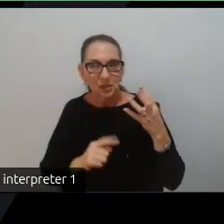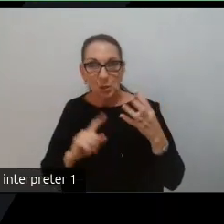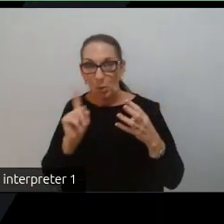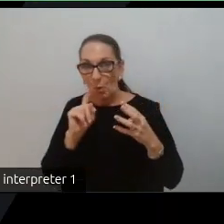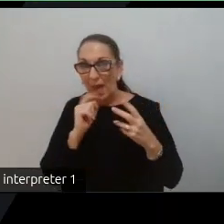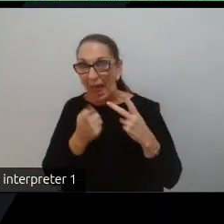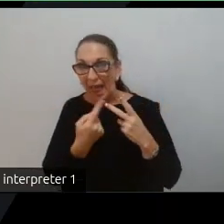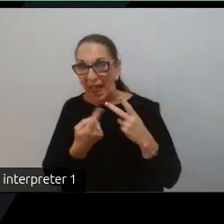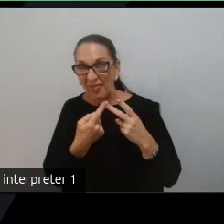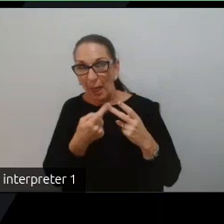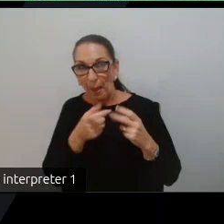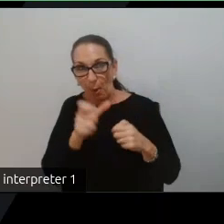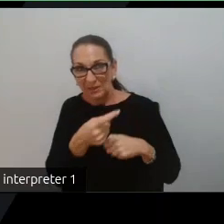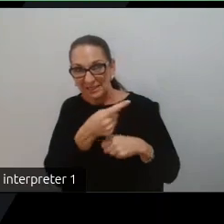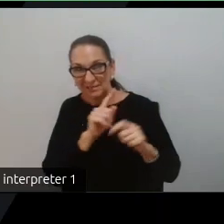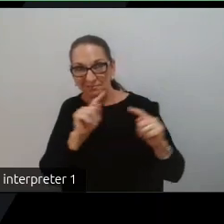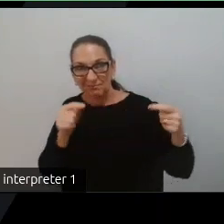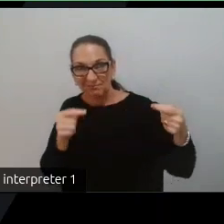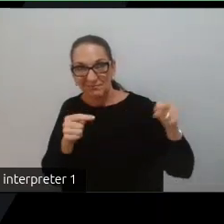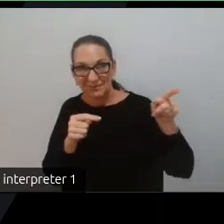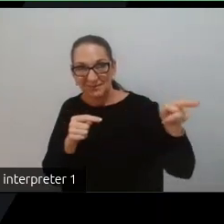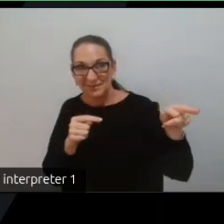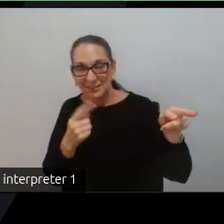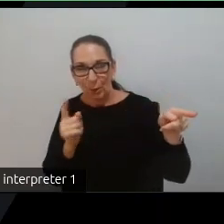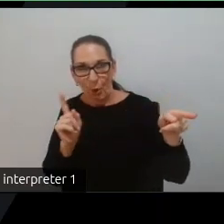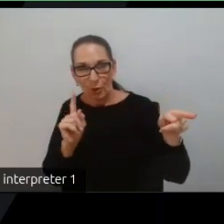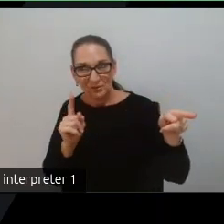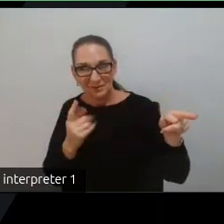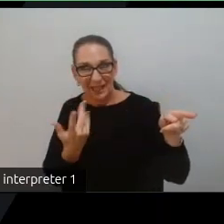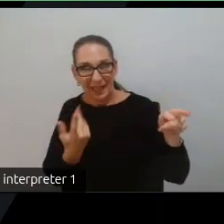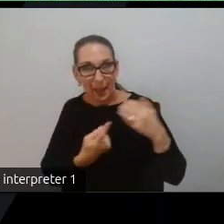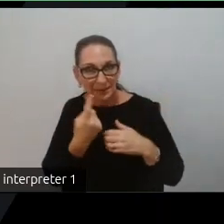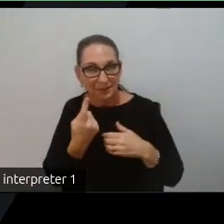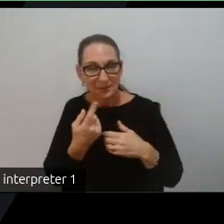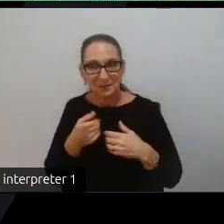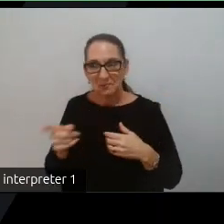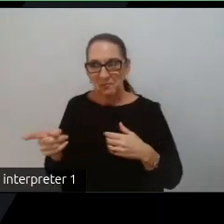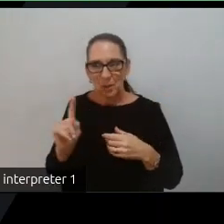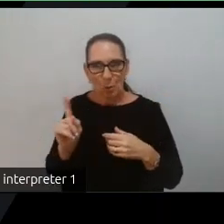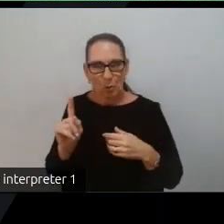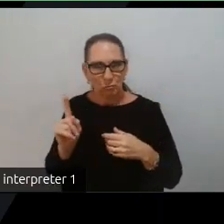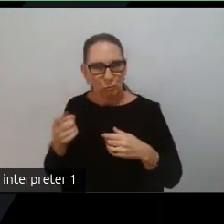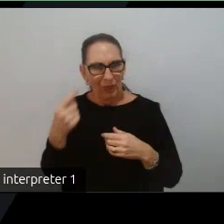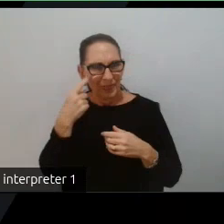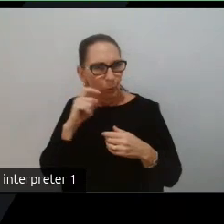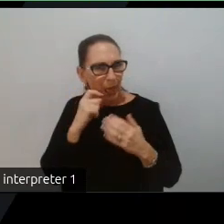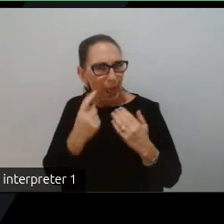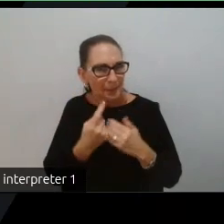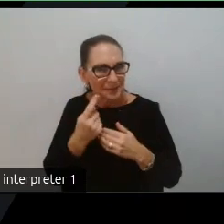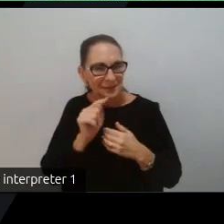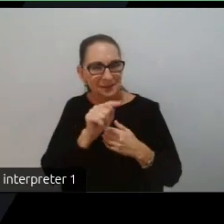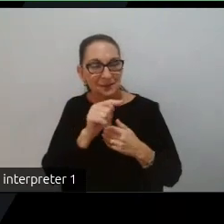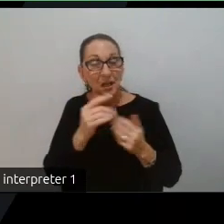um what to expect from the court on that day. Um, duty lawyer assistance can sometimes extend